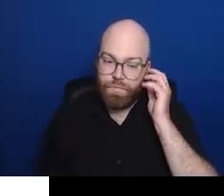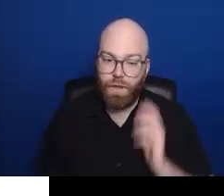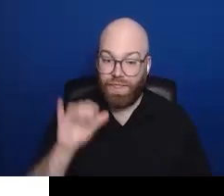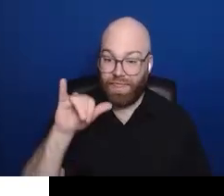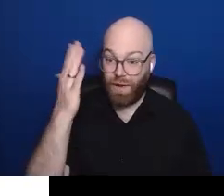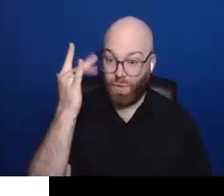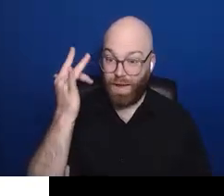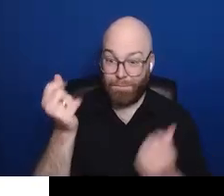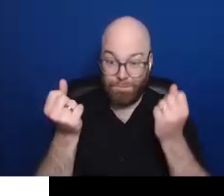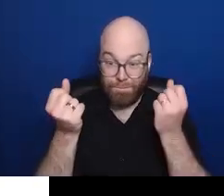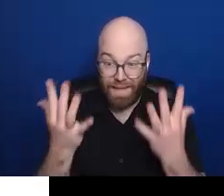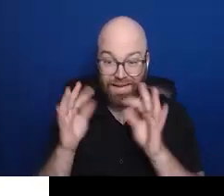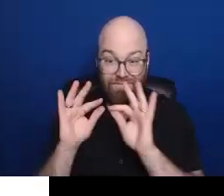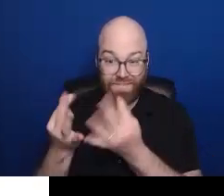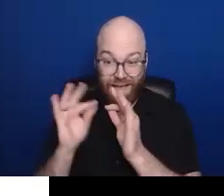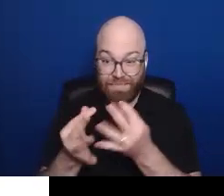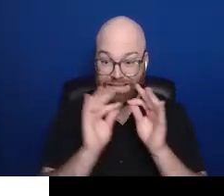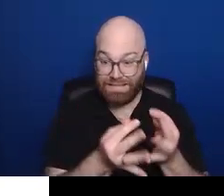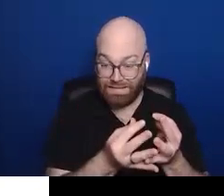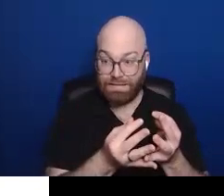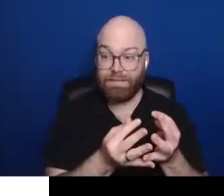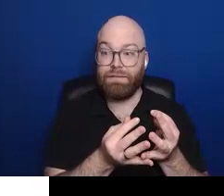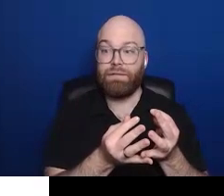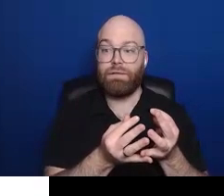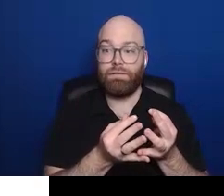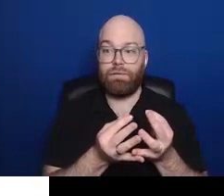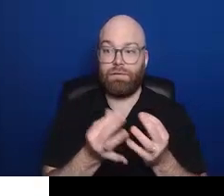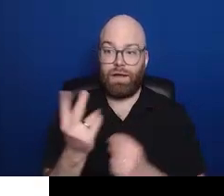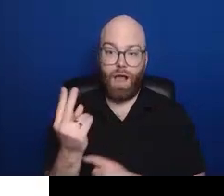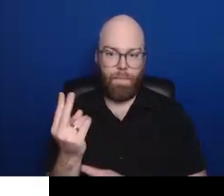where the husband or the couple will not marry